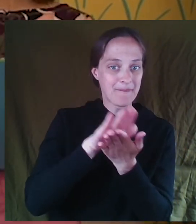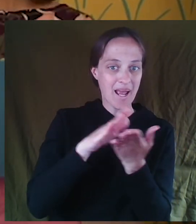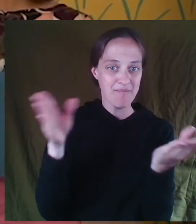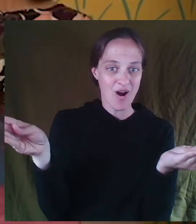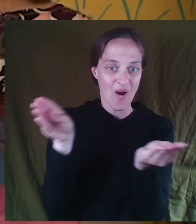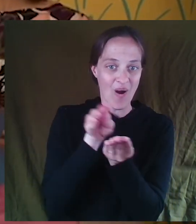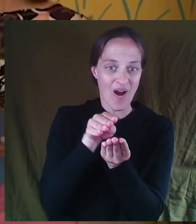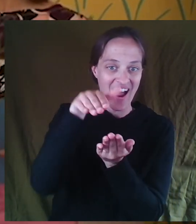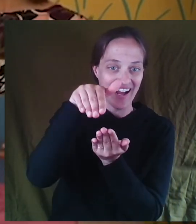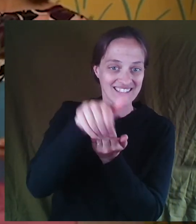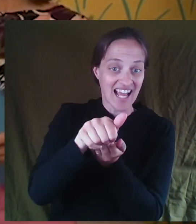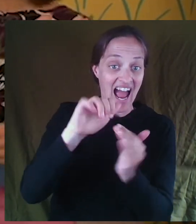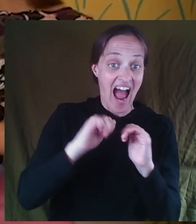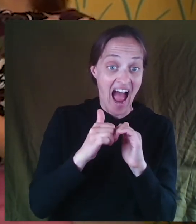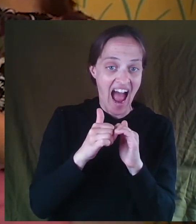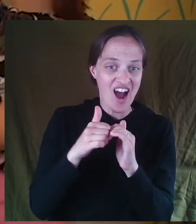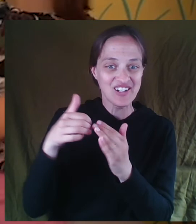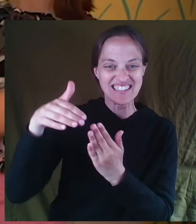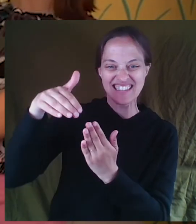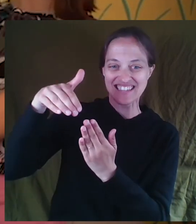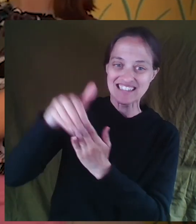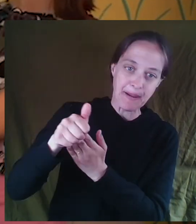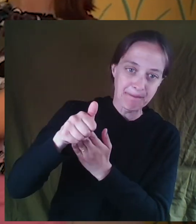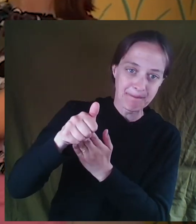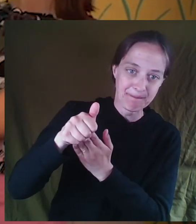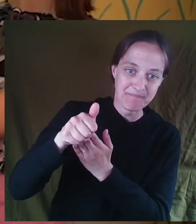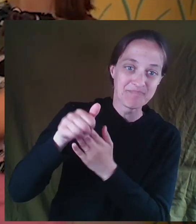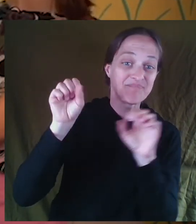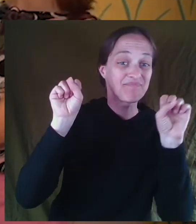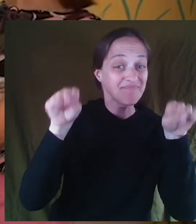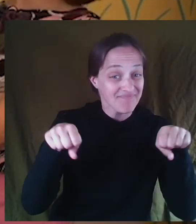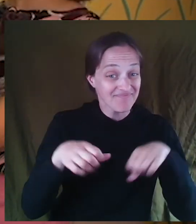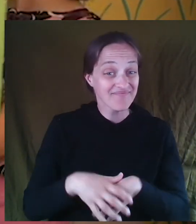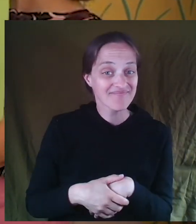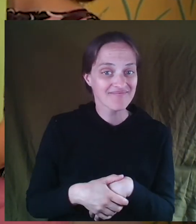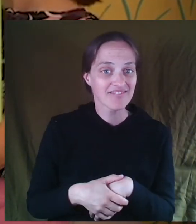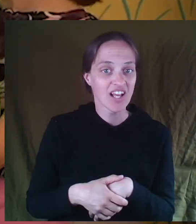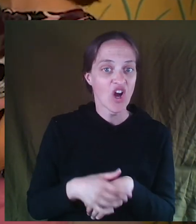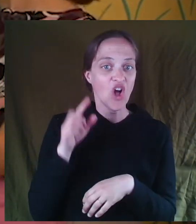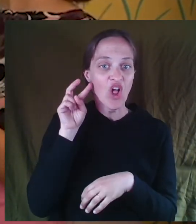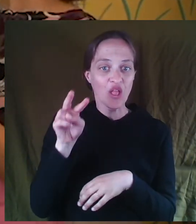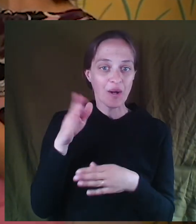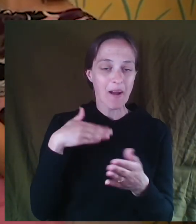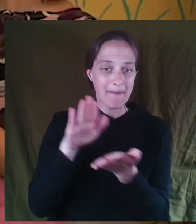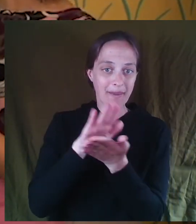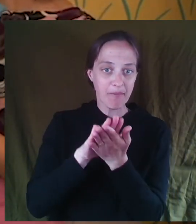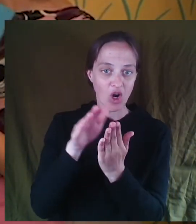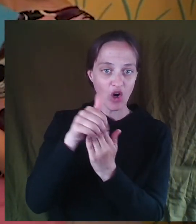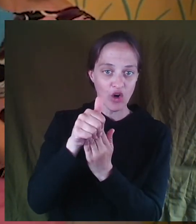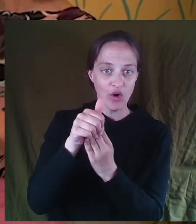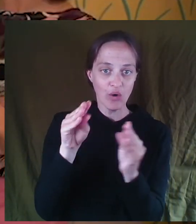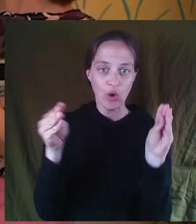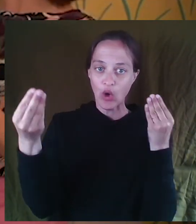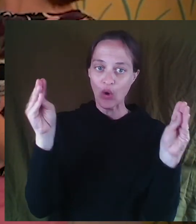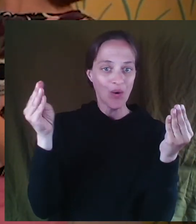You could attach pieces of paper together by stapling them, and now, my papers are no longer loose,